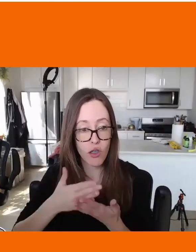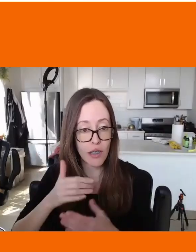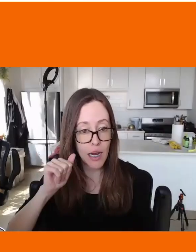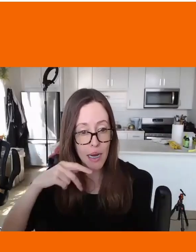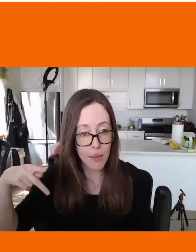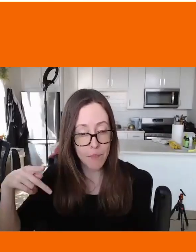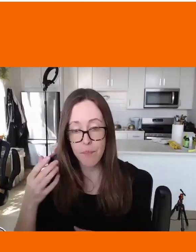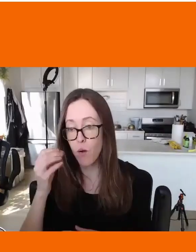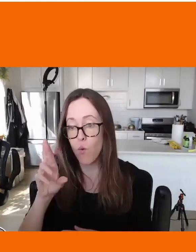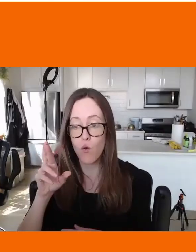we were recording your behavior.